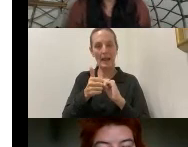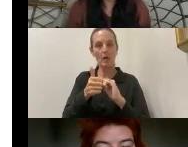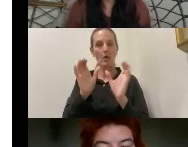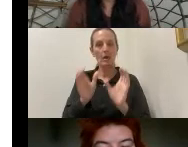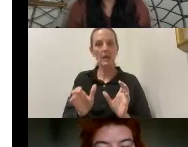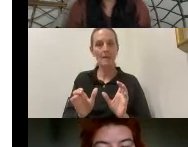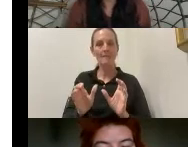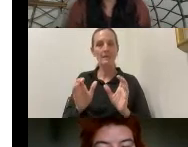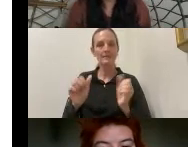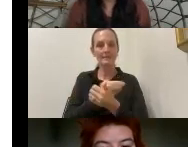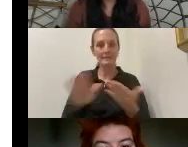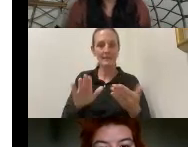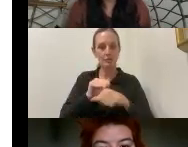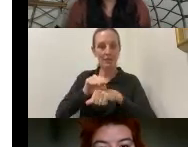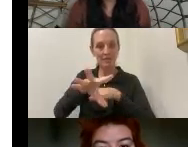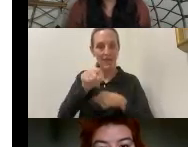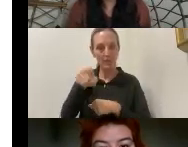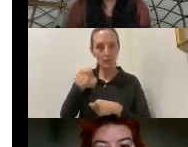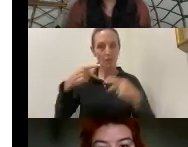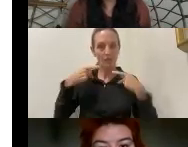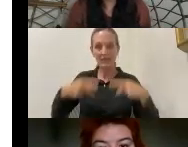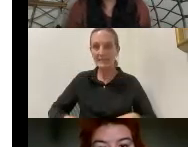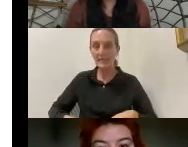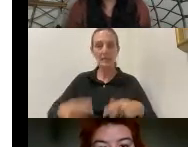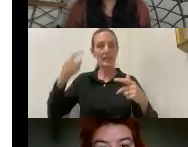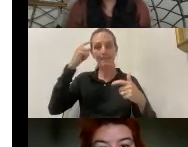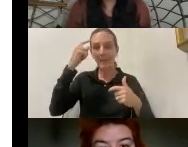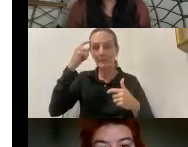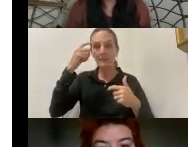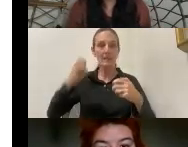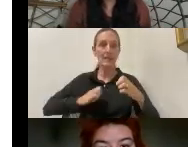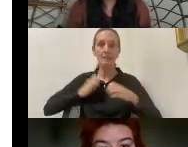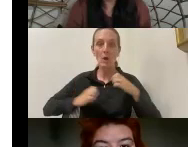physically, but also mentally, emotionally, and spiritually.